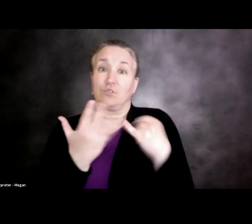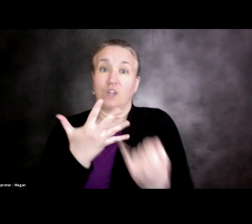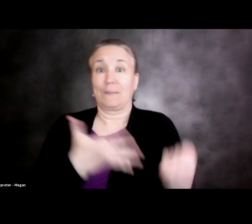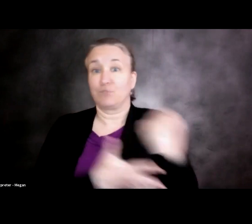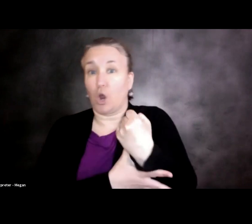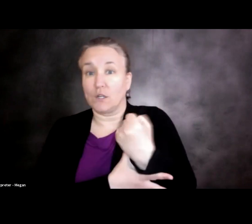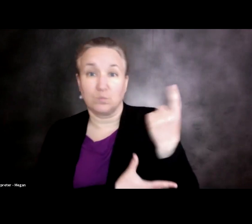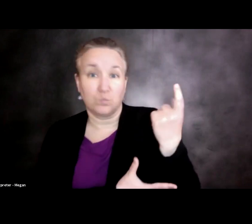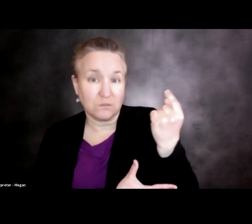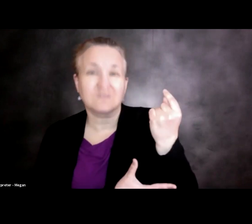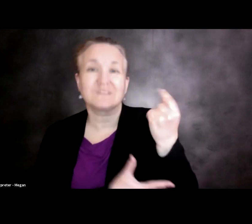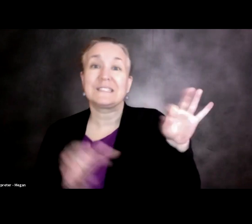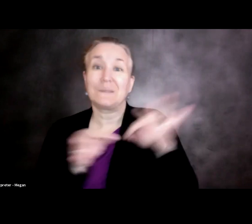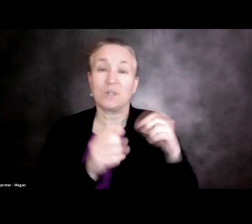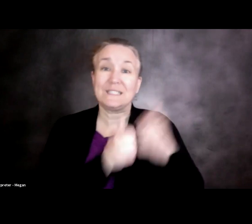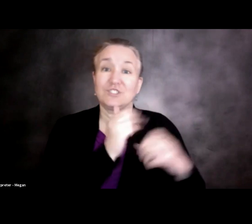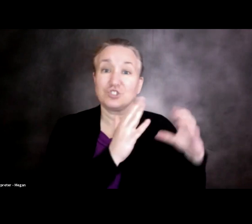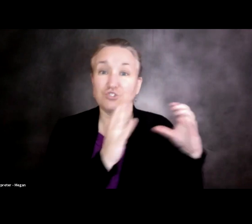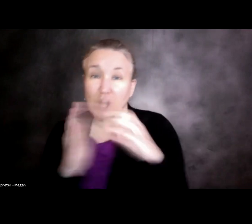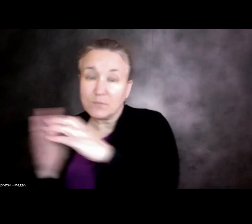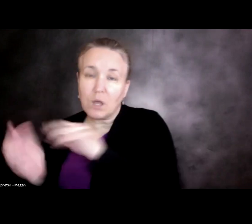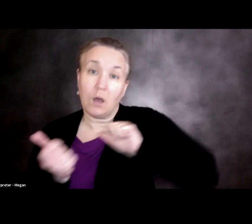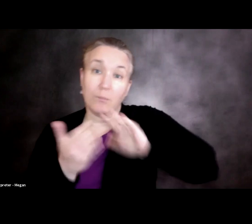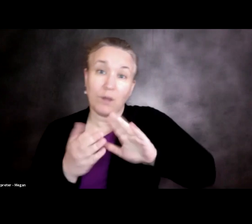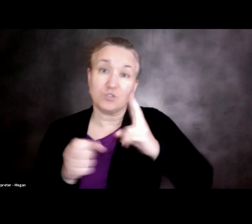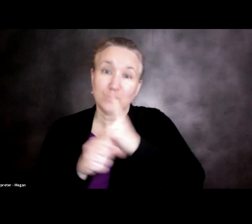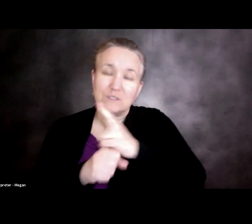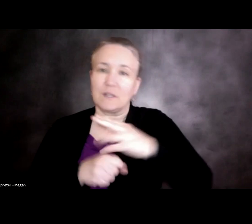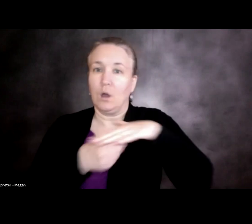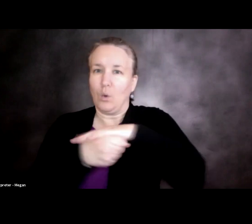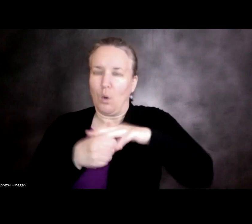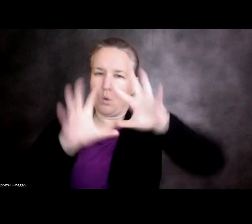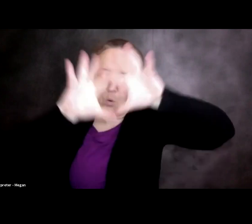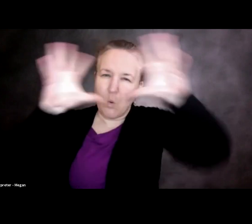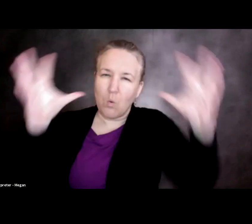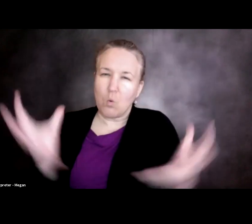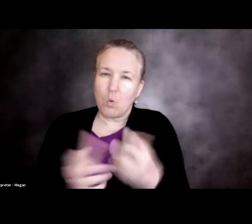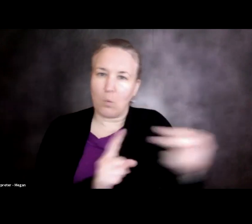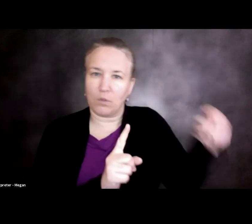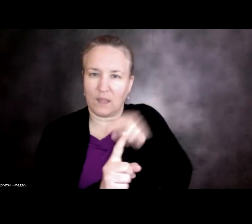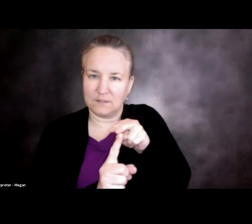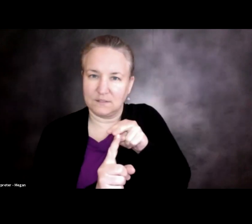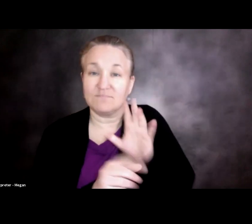to approach these chapters through a trans-regional or even a global history lens.